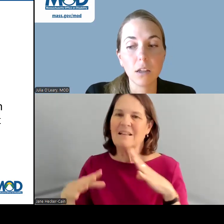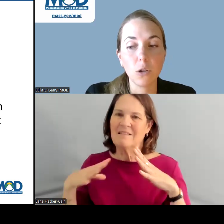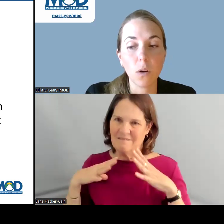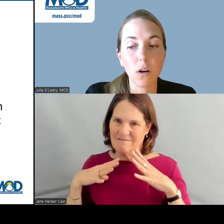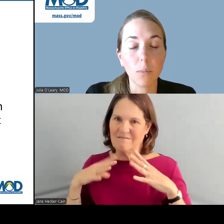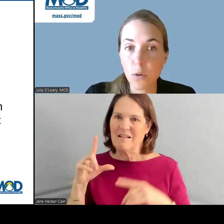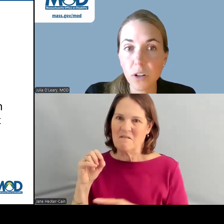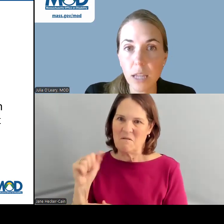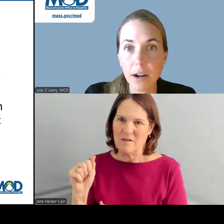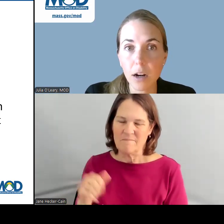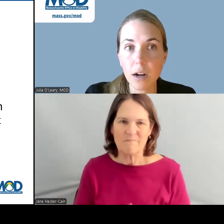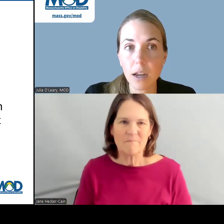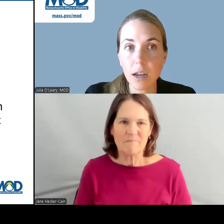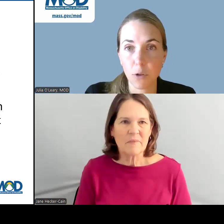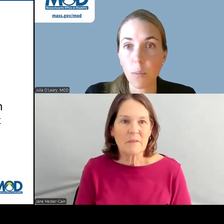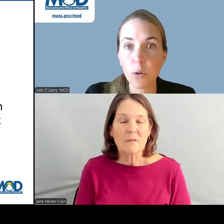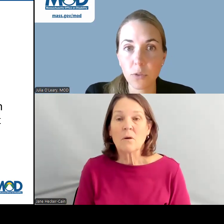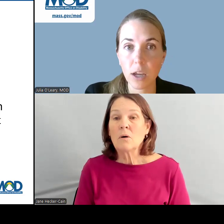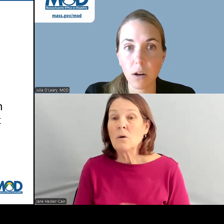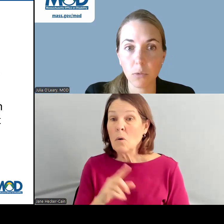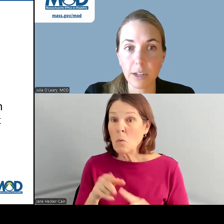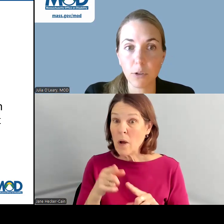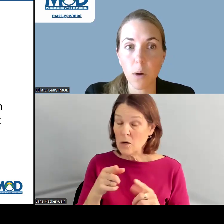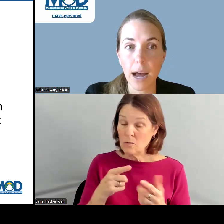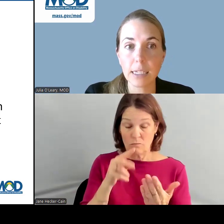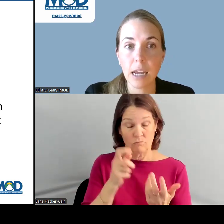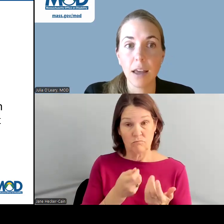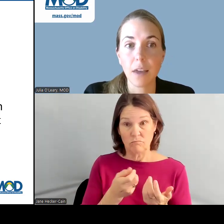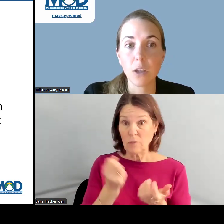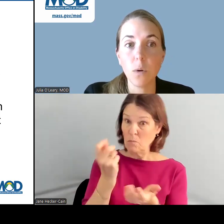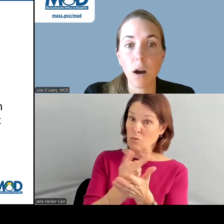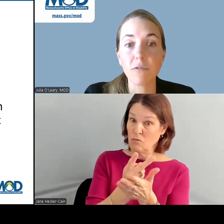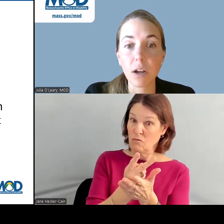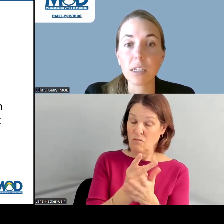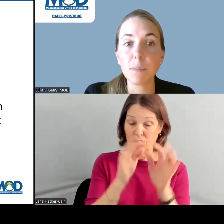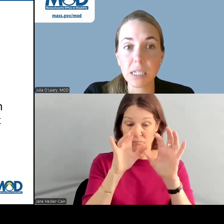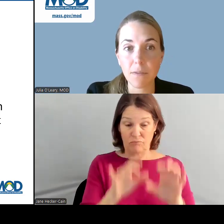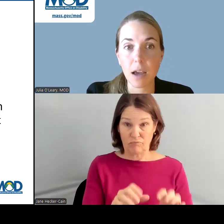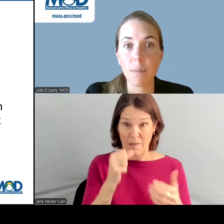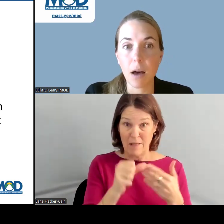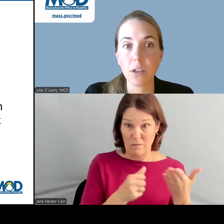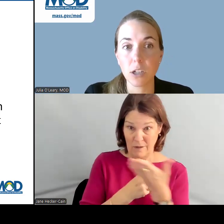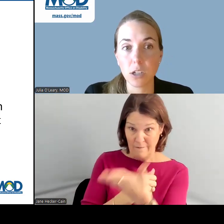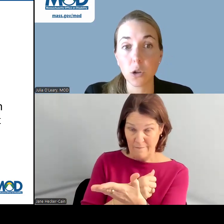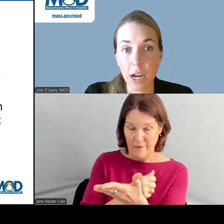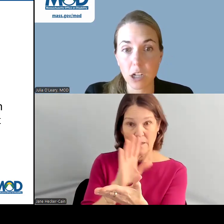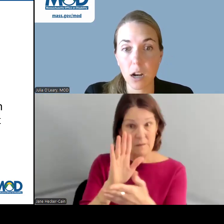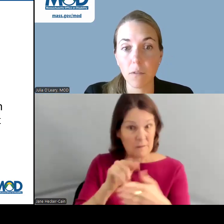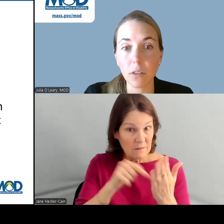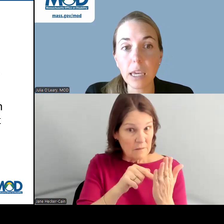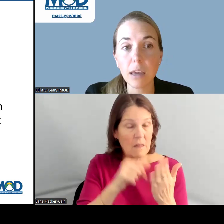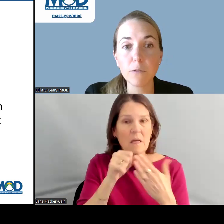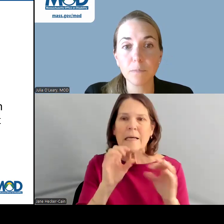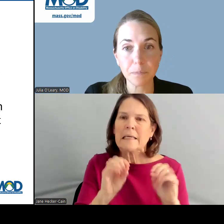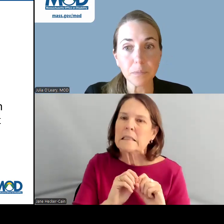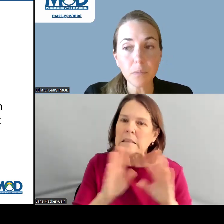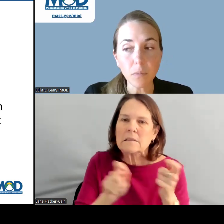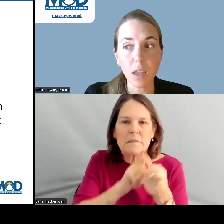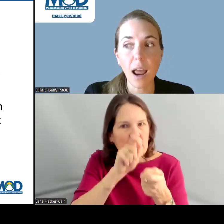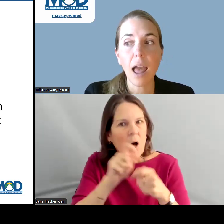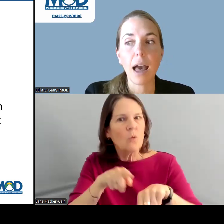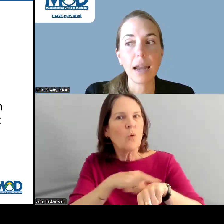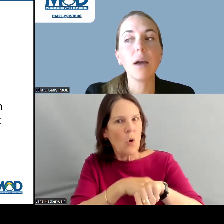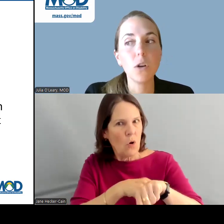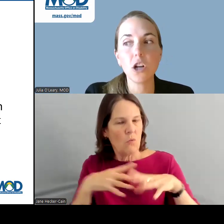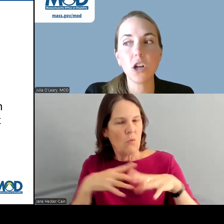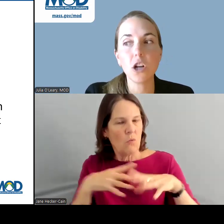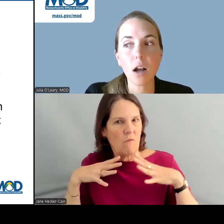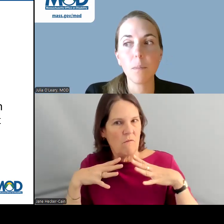It's really important that in your approval letter, if you're approving a leave request, that you are very specific about the duration of the leave.